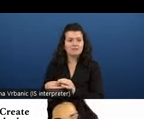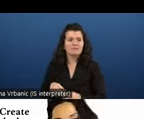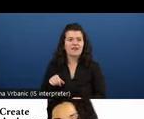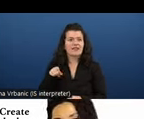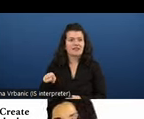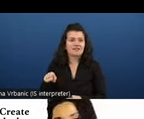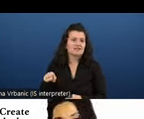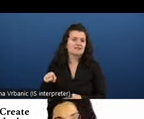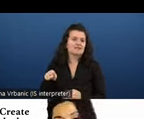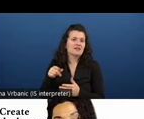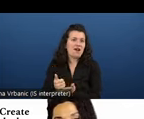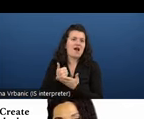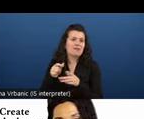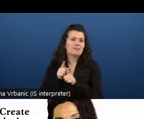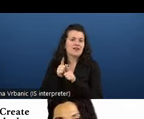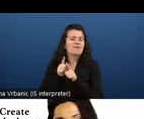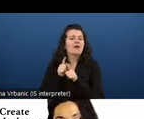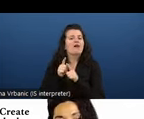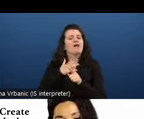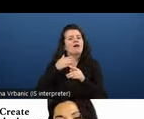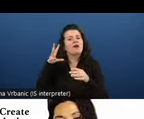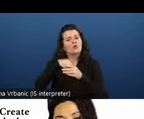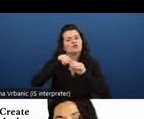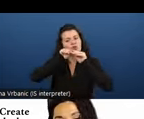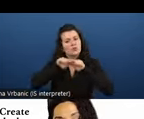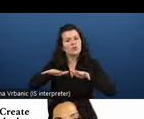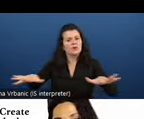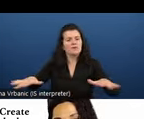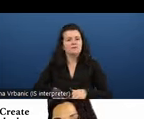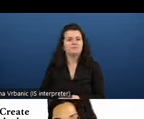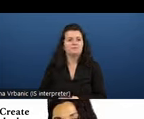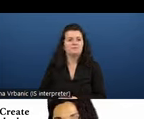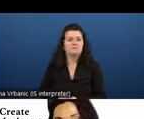it comes to diversity, equity inclusion. And one of the brand causes that is absolutely